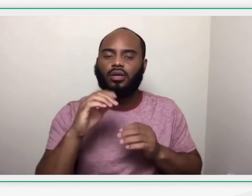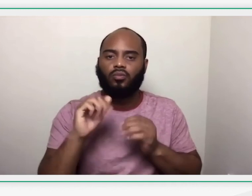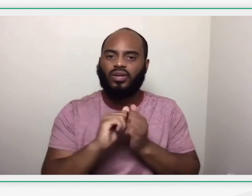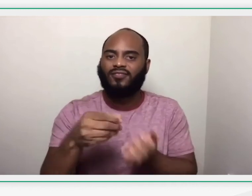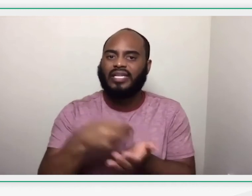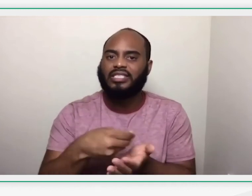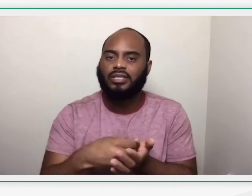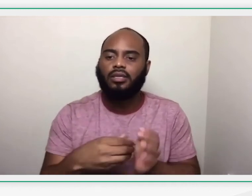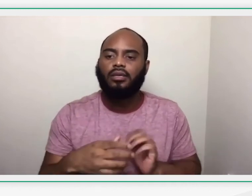in your financial journey.